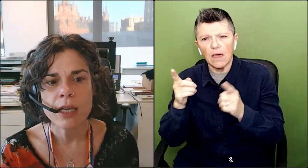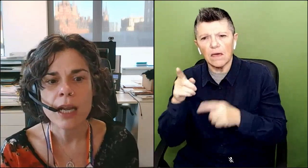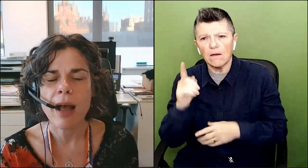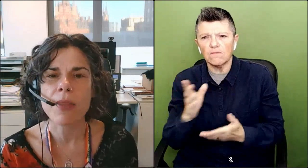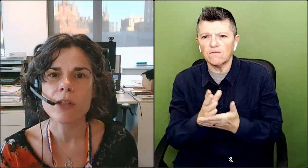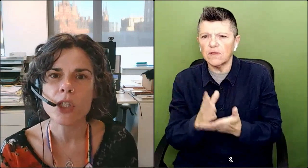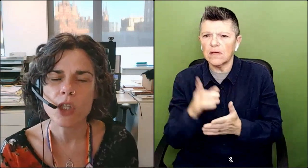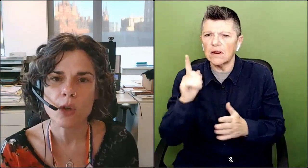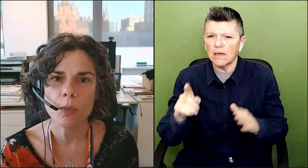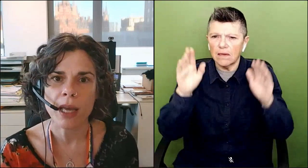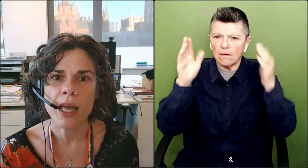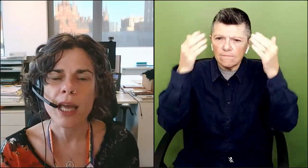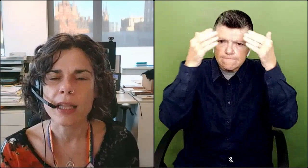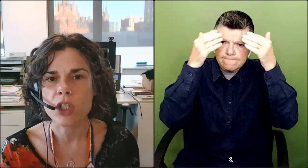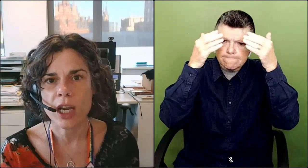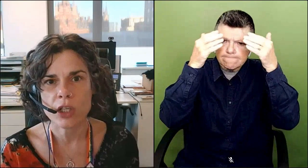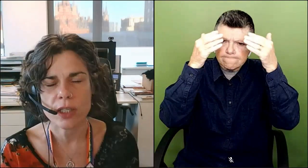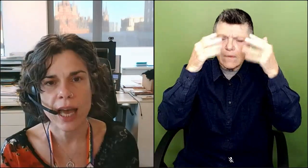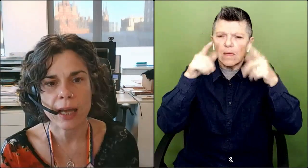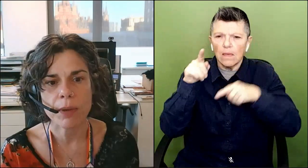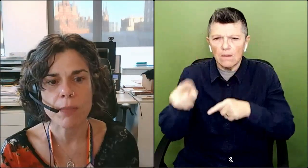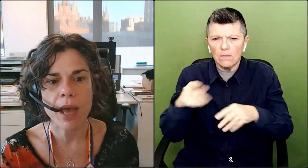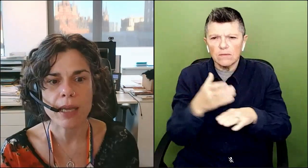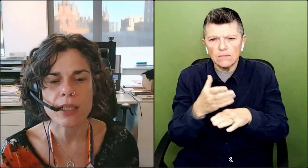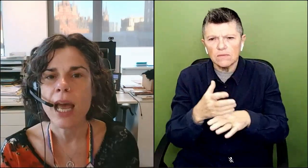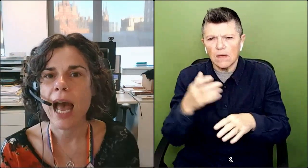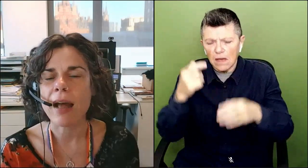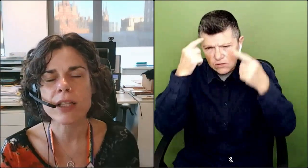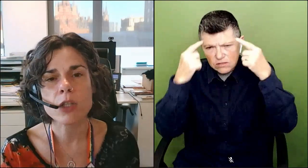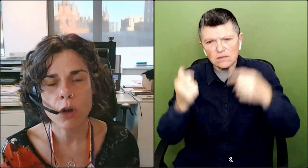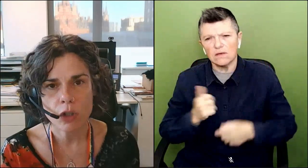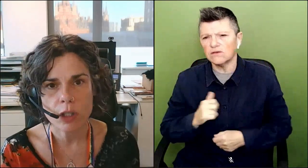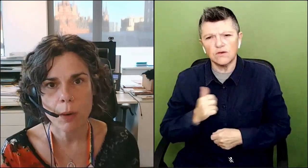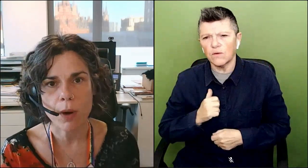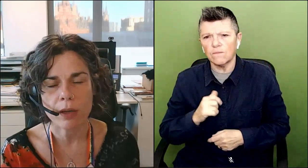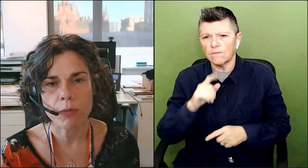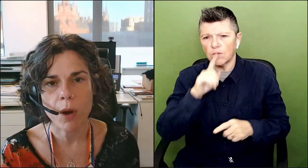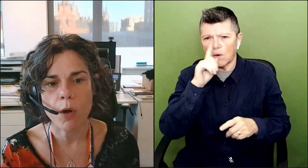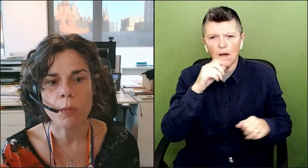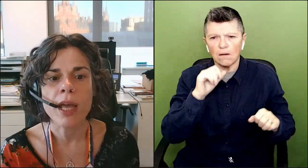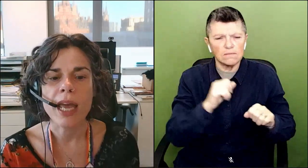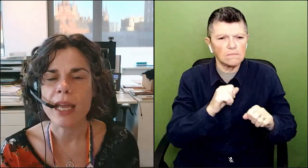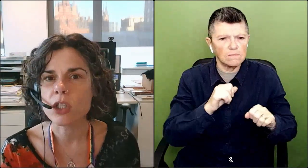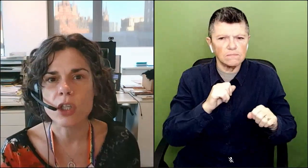and they are assuming that changes can't be made, and that's not just about working from home.